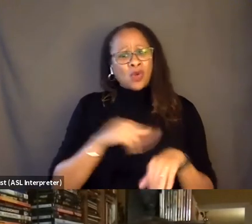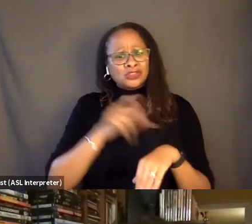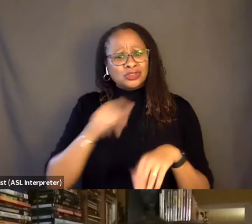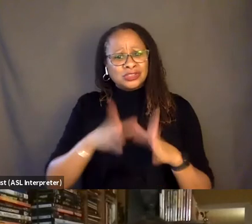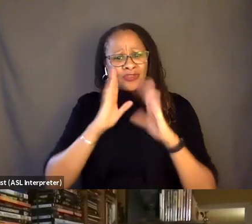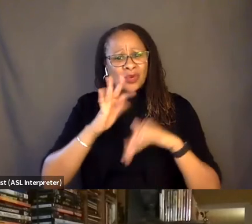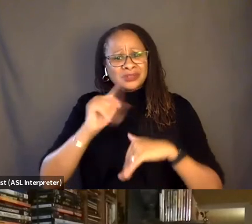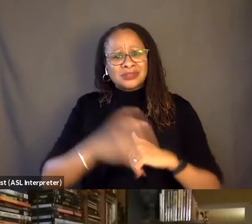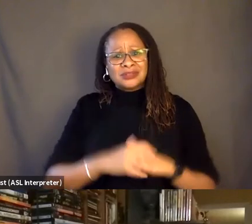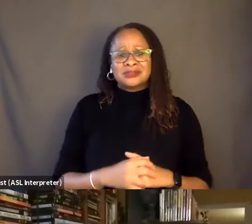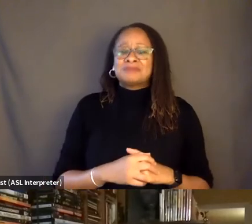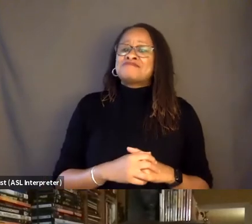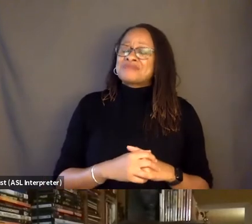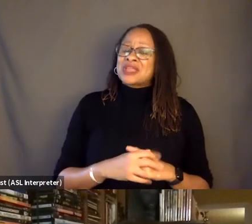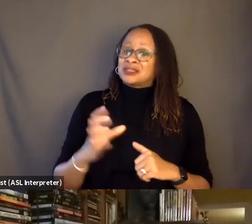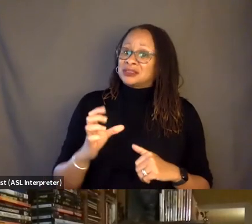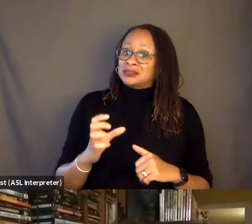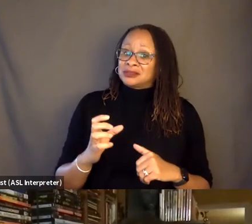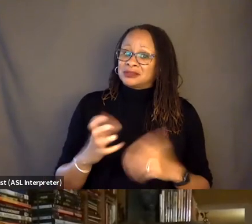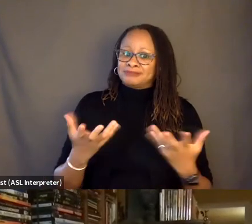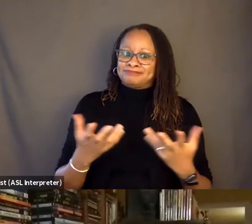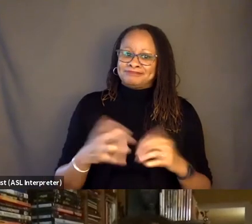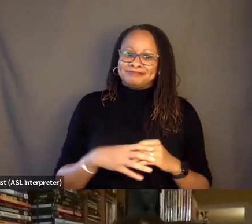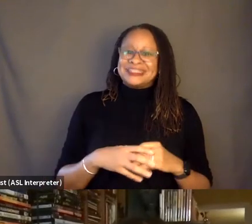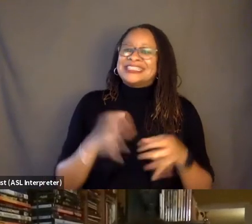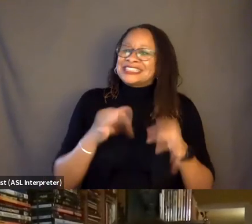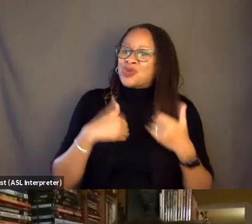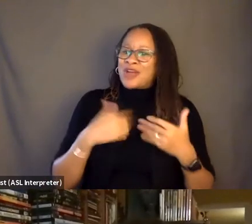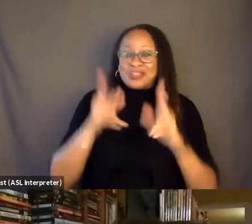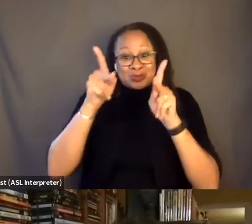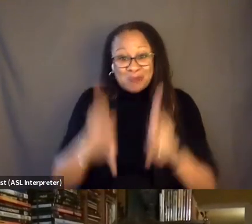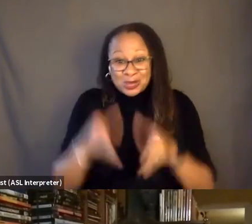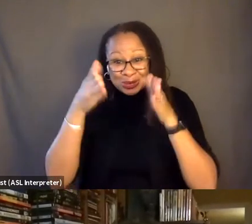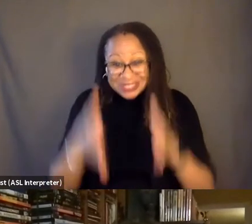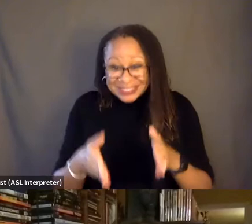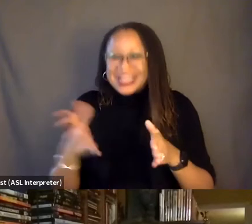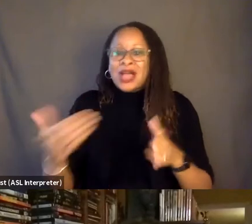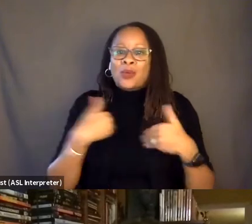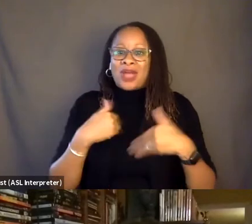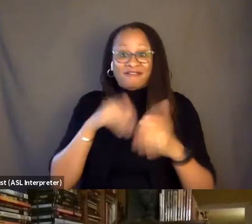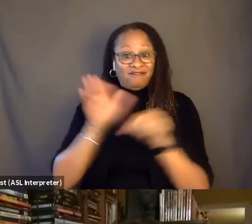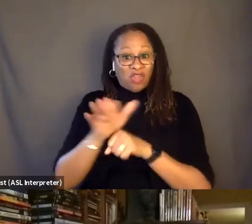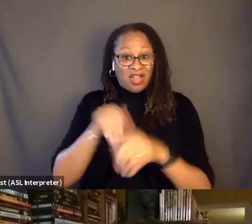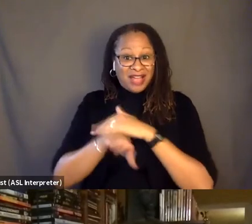You know, suddenly scared, I mean, character Maria, was, we had full access first of all. I mean, we were in places